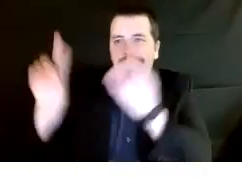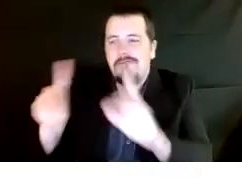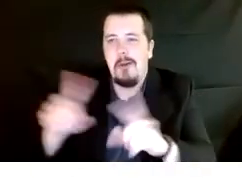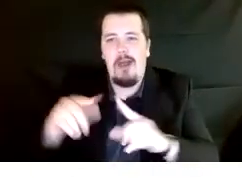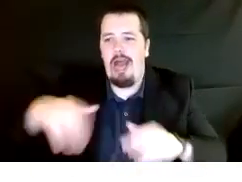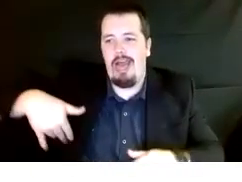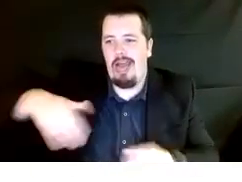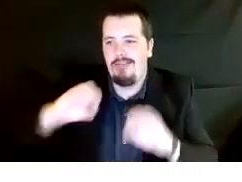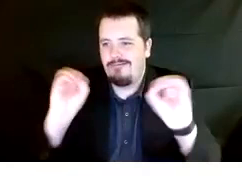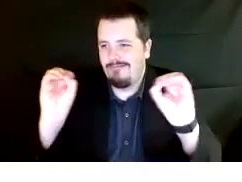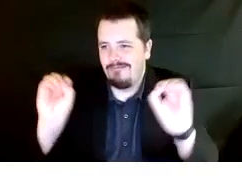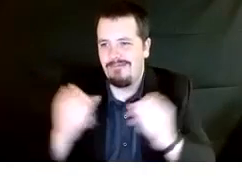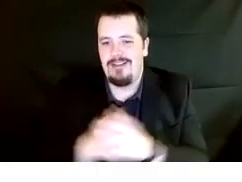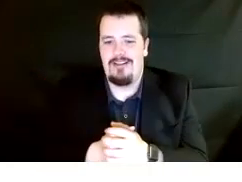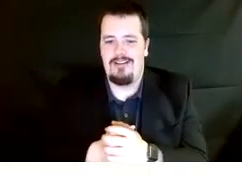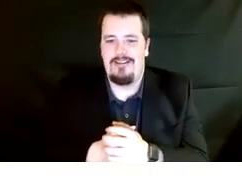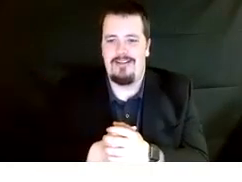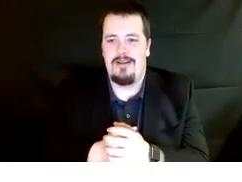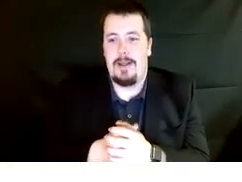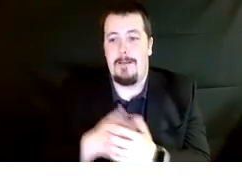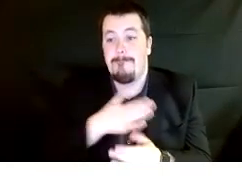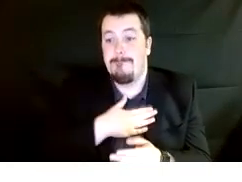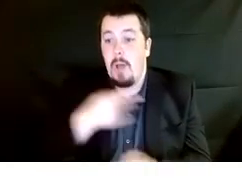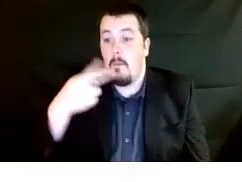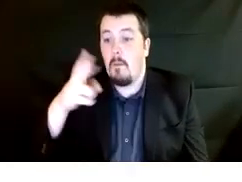um my pronouns are he and him